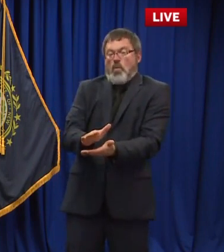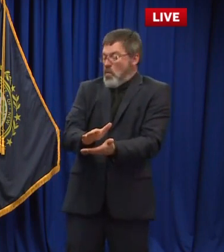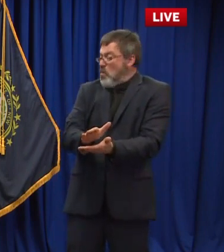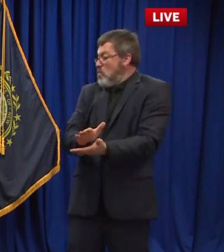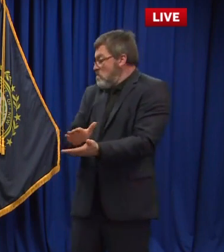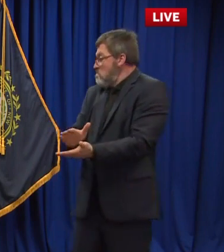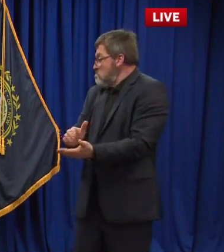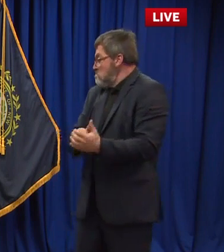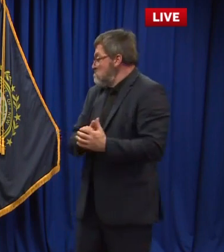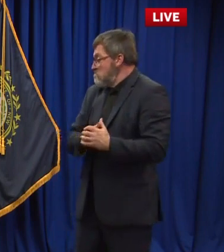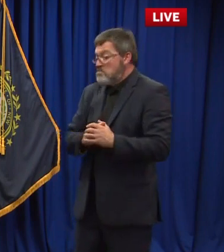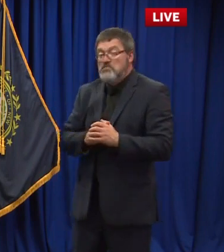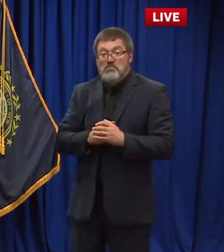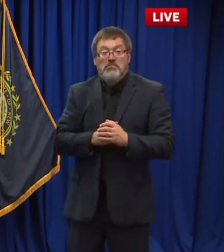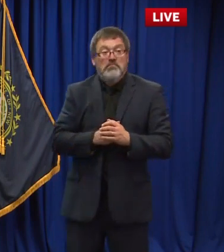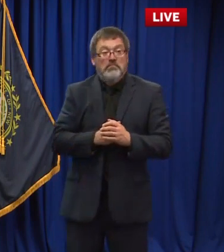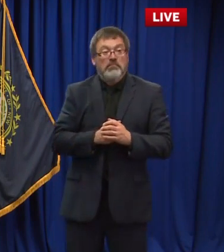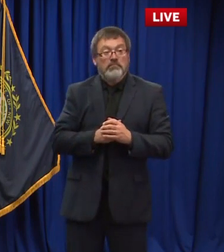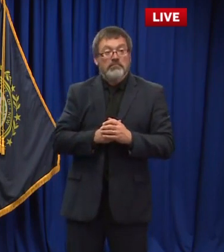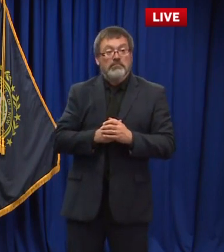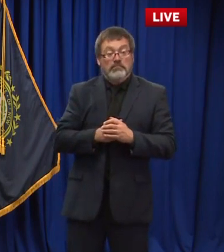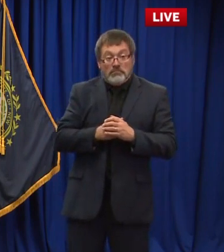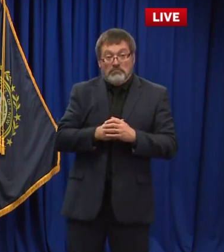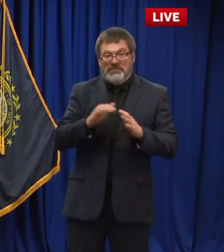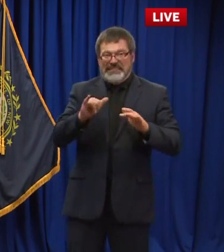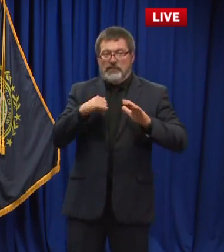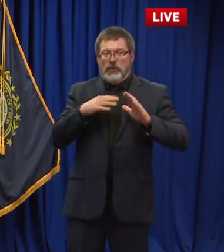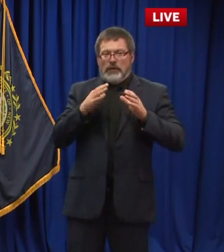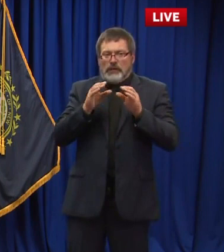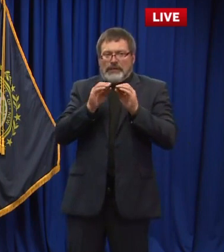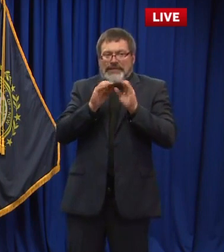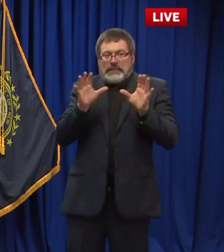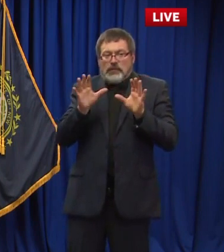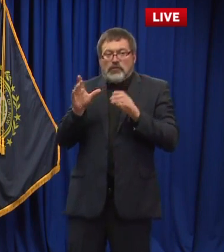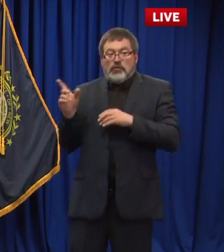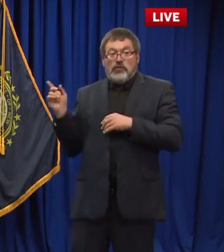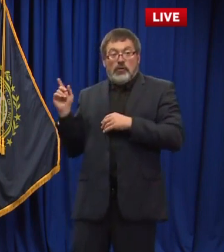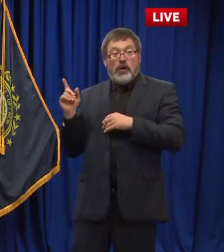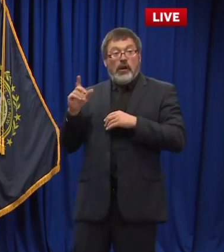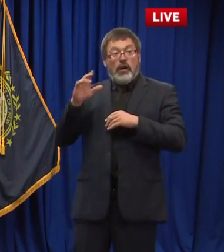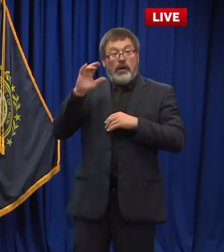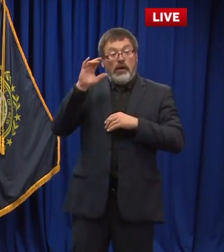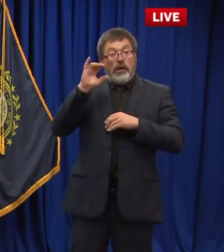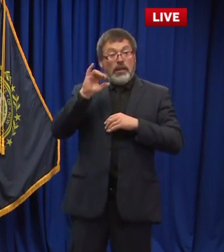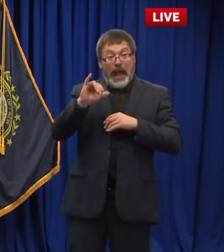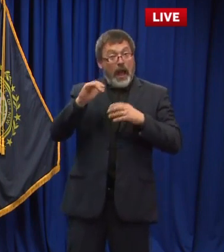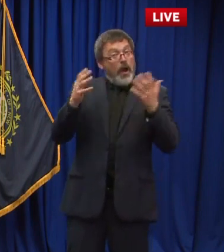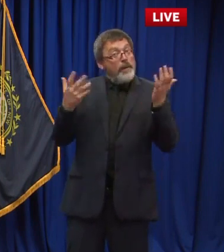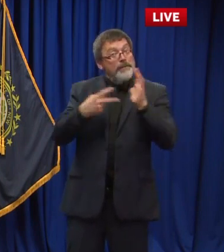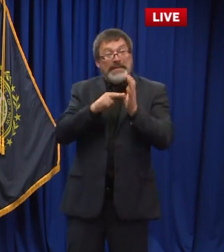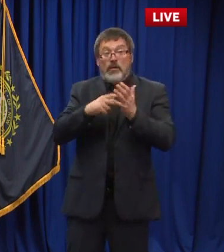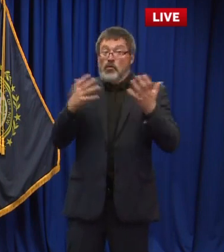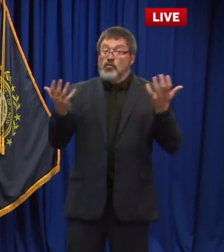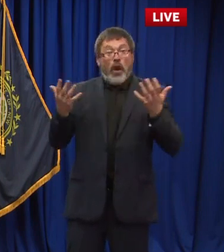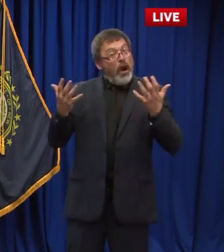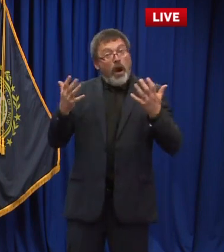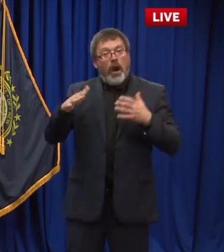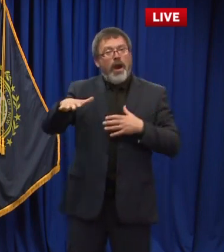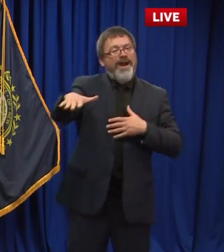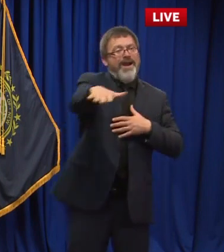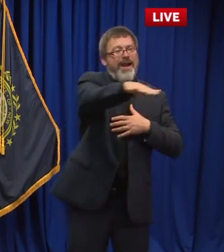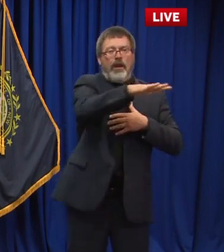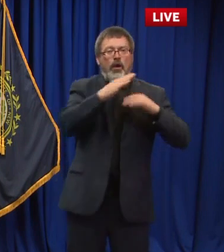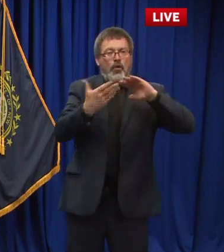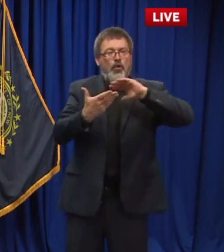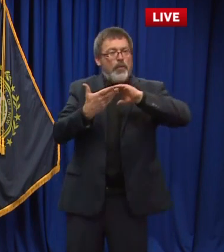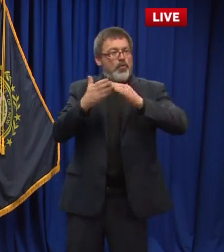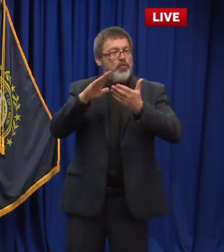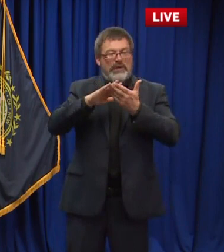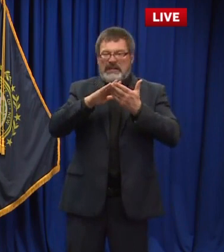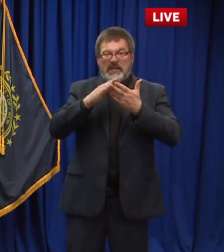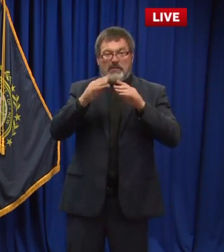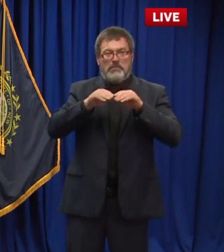WE SEE DECLINING NUMBERS OF HOSPITALIZATIONS WHICH WE BELIEVE REPRESENTS ONGOING LOW OR DECREASING TRANSMISSION WITHIN OUR COMMUNITY.